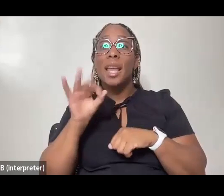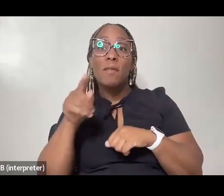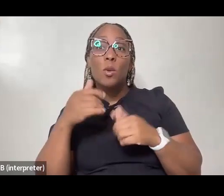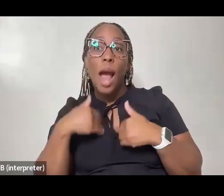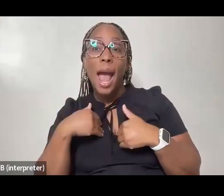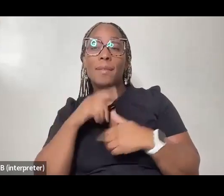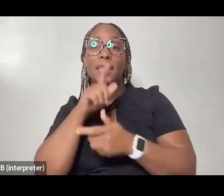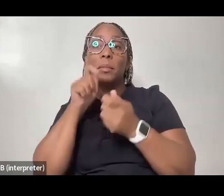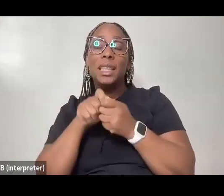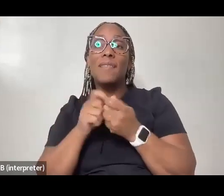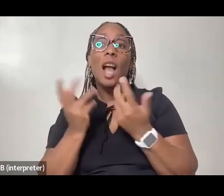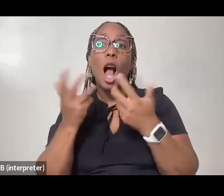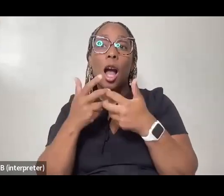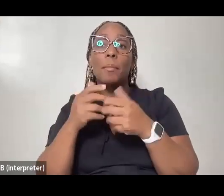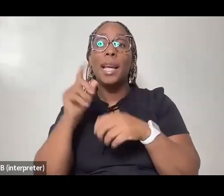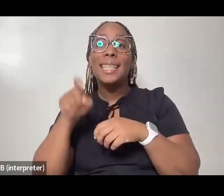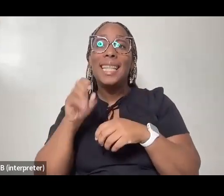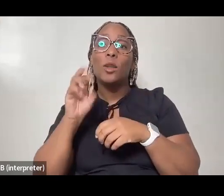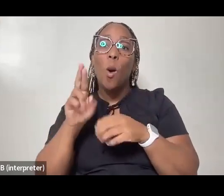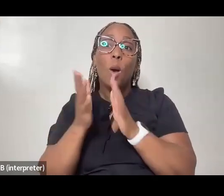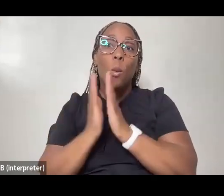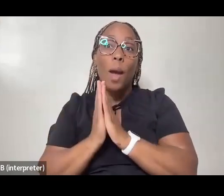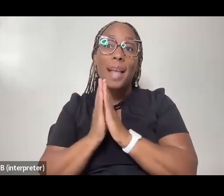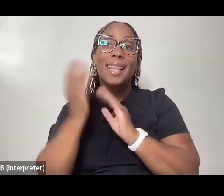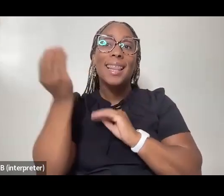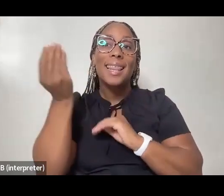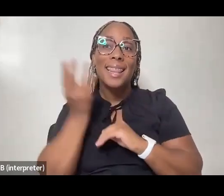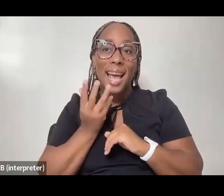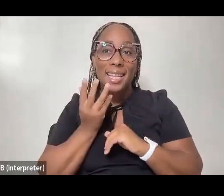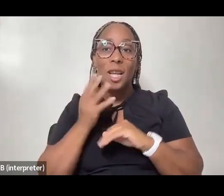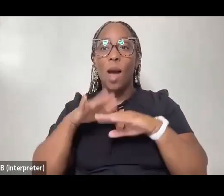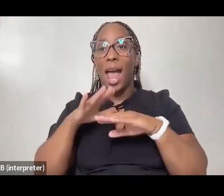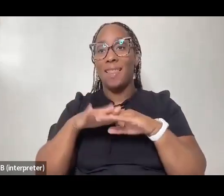accommodation needs or requests, let us know at least five days